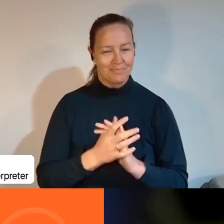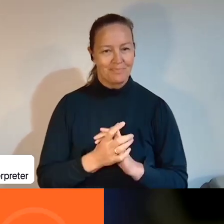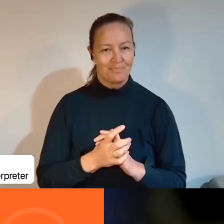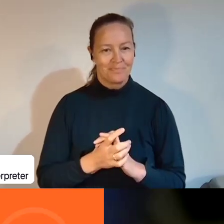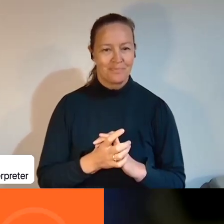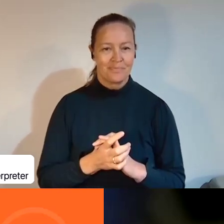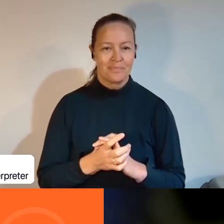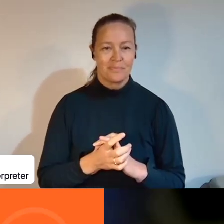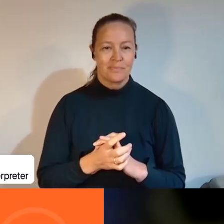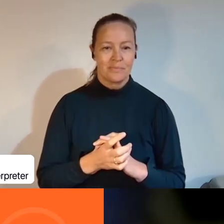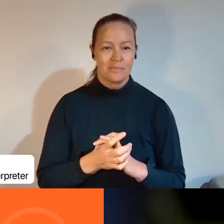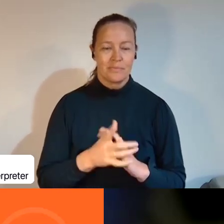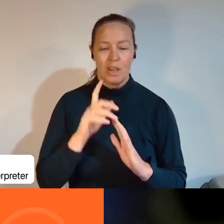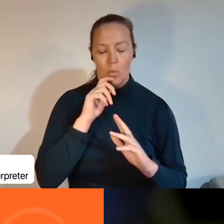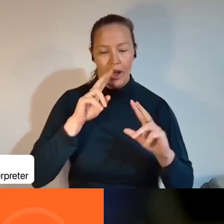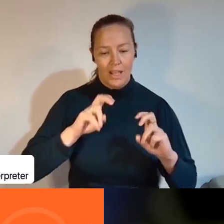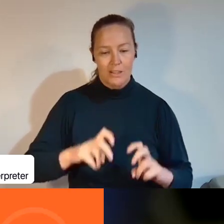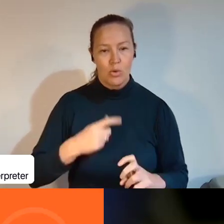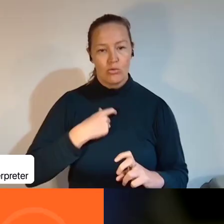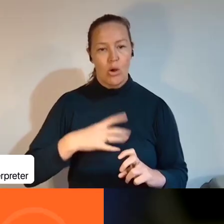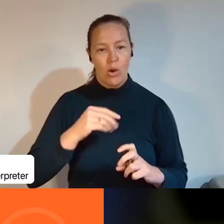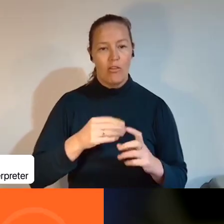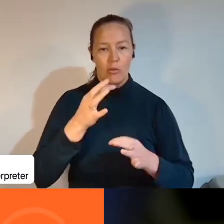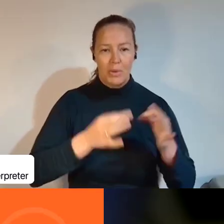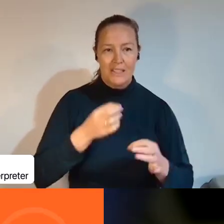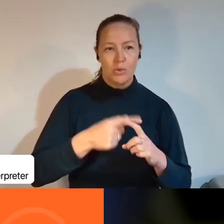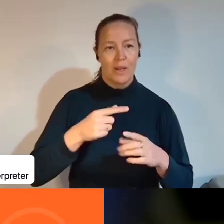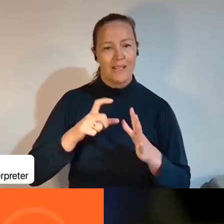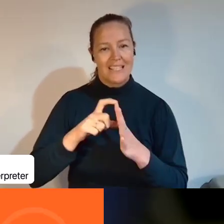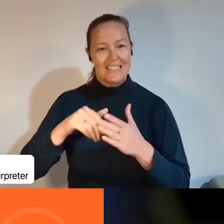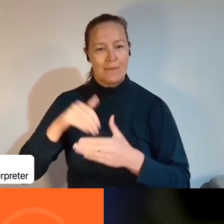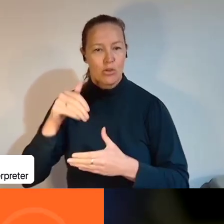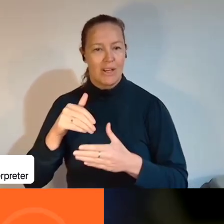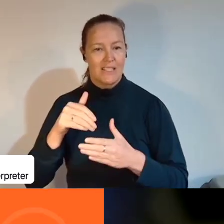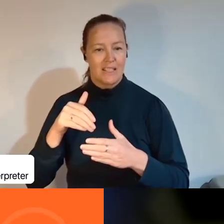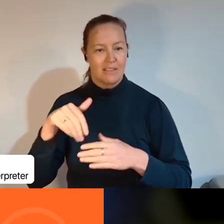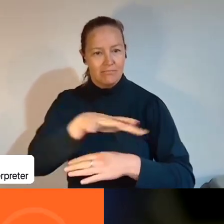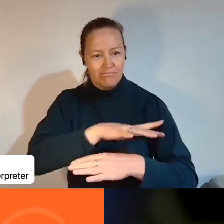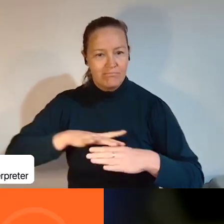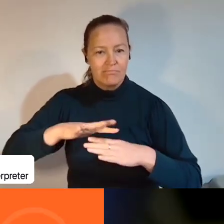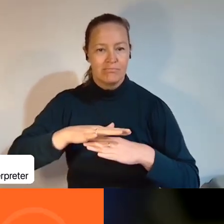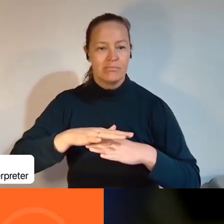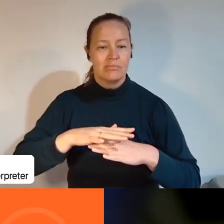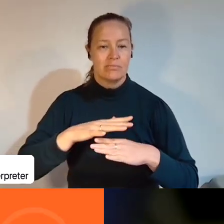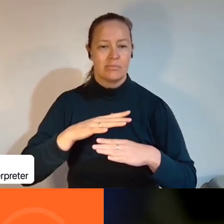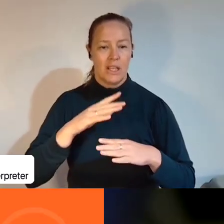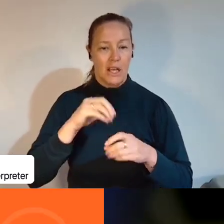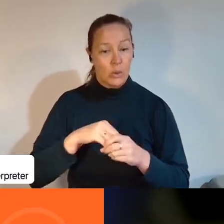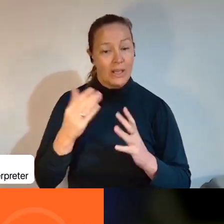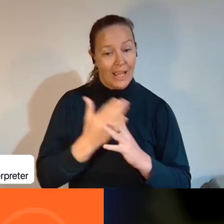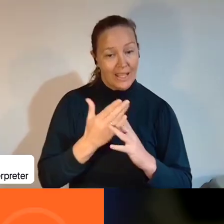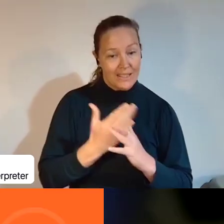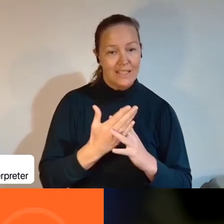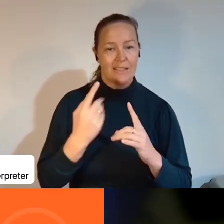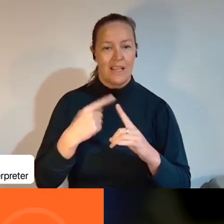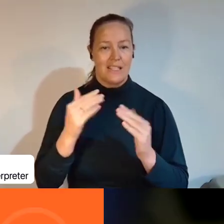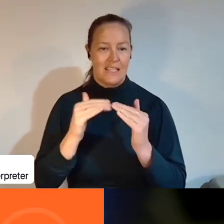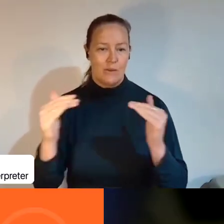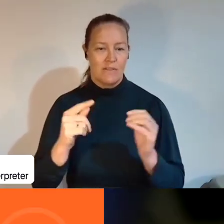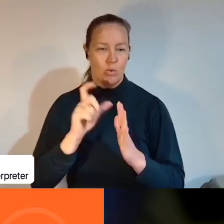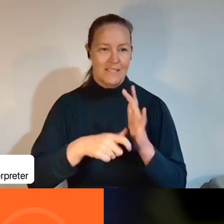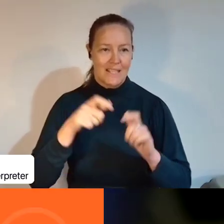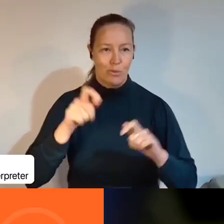role of the political and democratic landscape in building access and equity for disabled people.